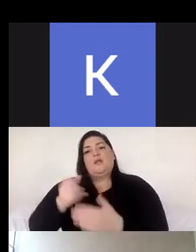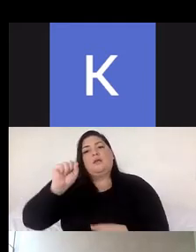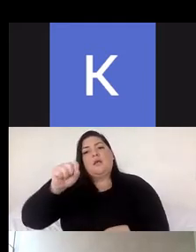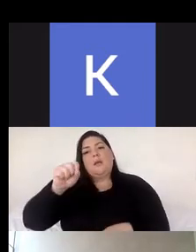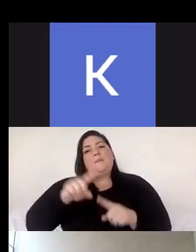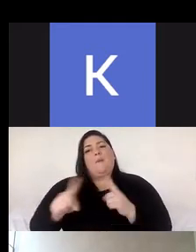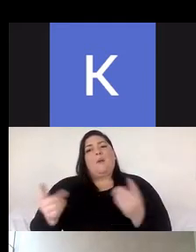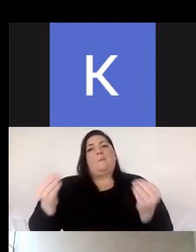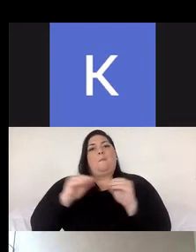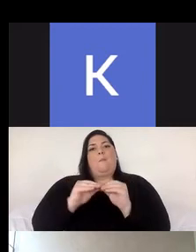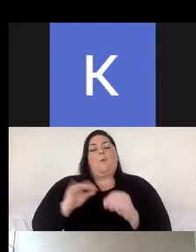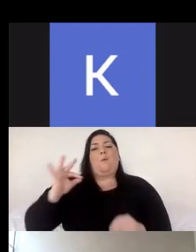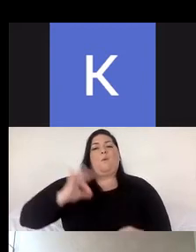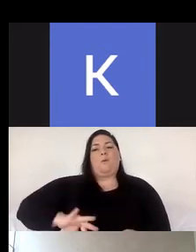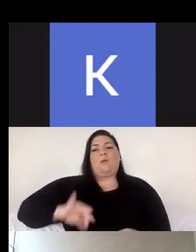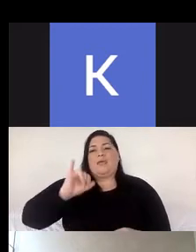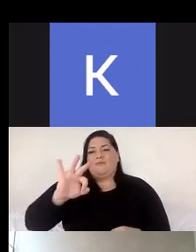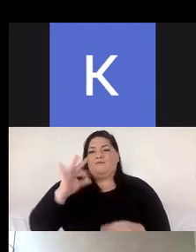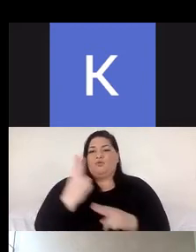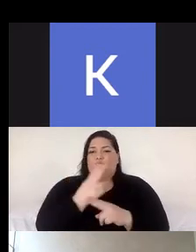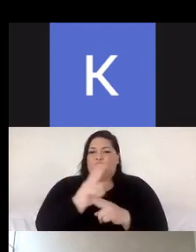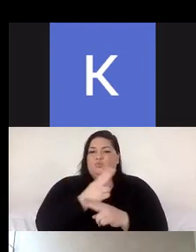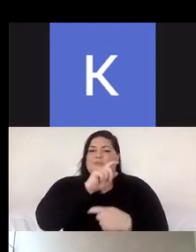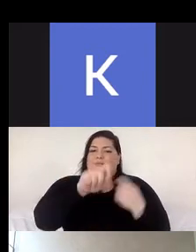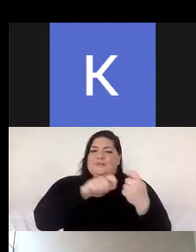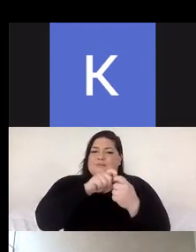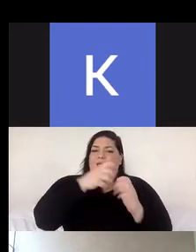if you do so with great detail and to talk